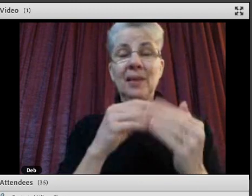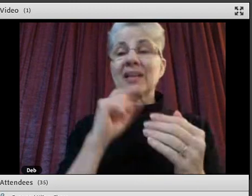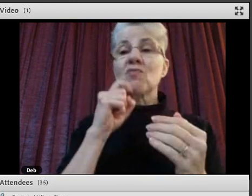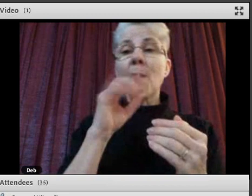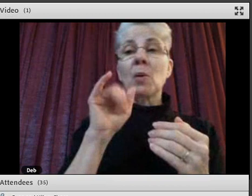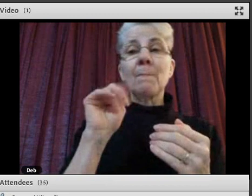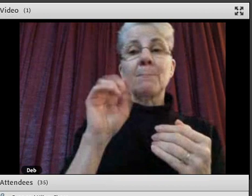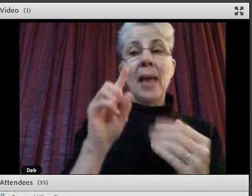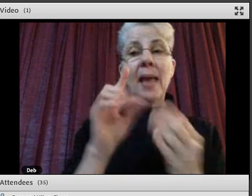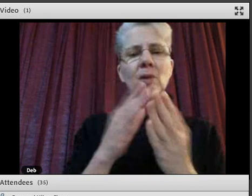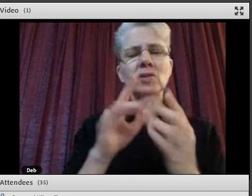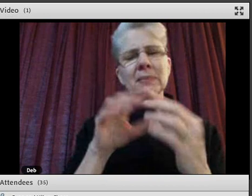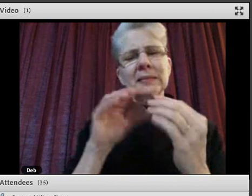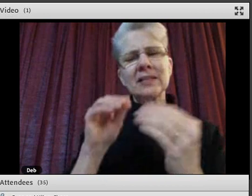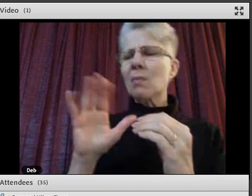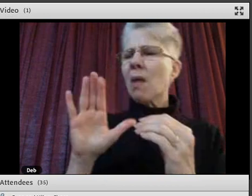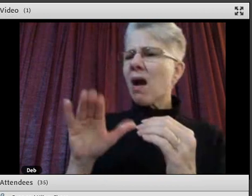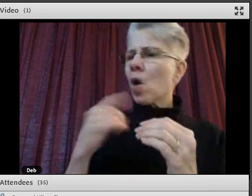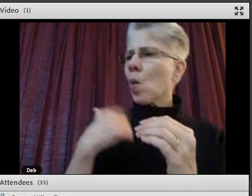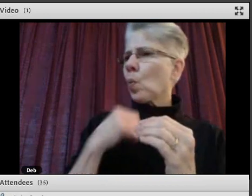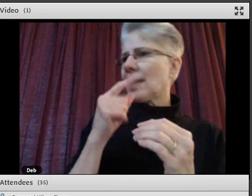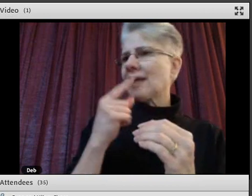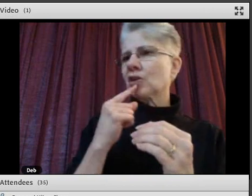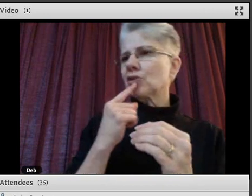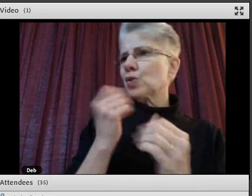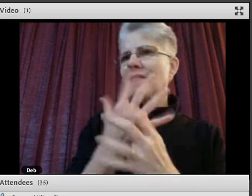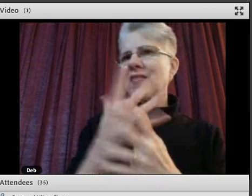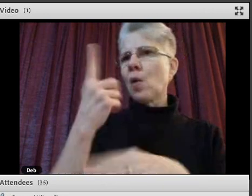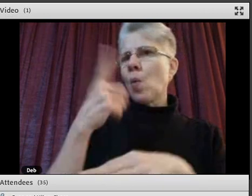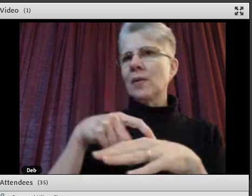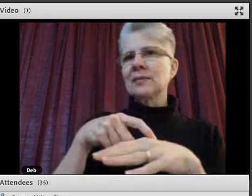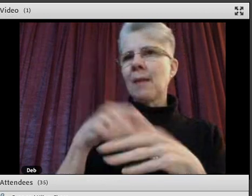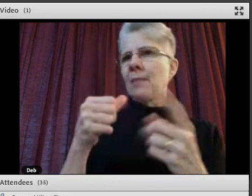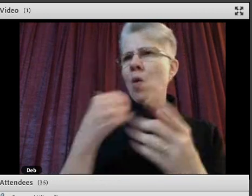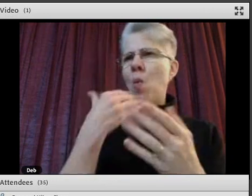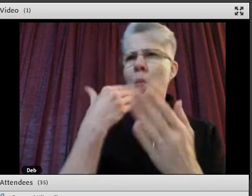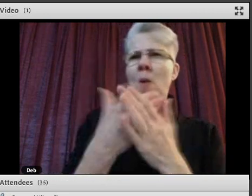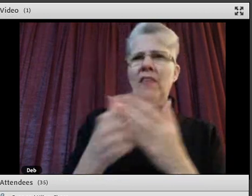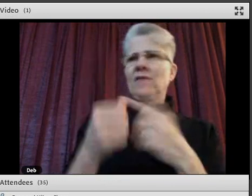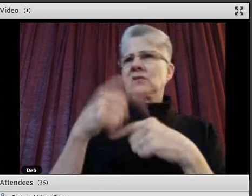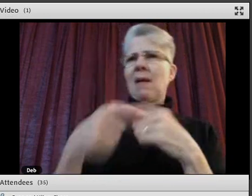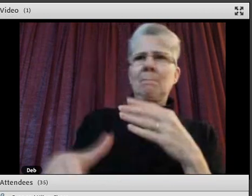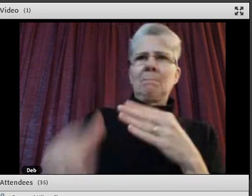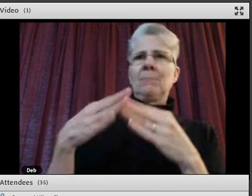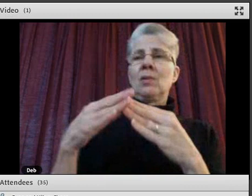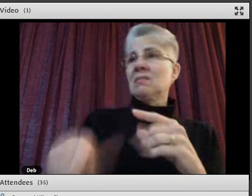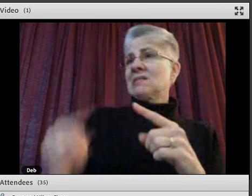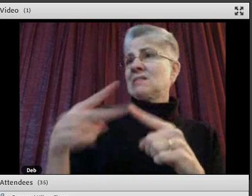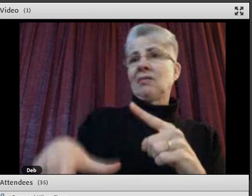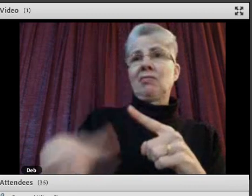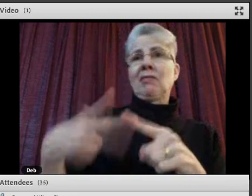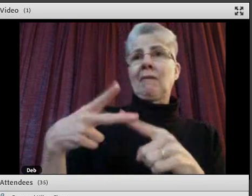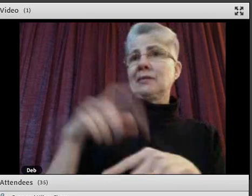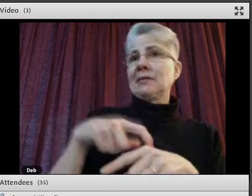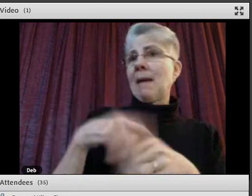not just in building rubber band boats, but in life -- to teach them that, "Hey, we're not going to do everything well the first time. We're not going to do it well the second time or third time,